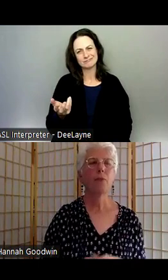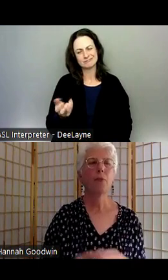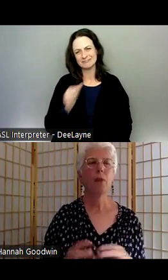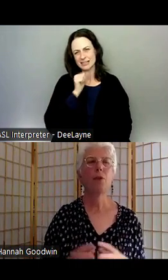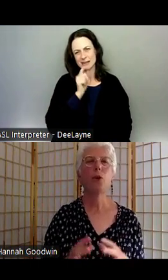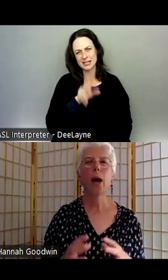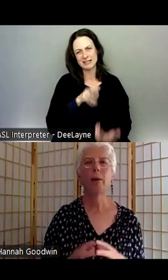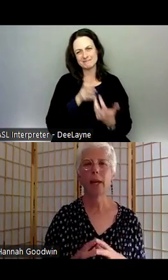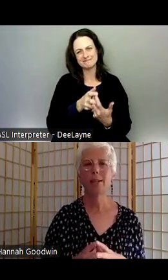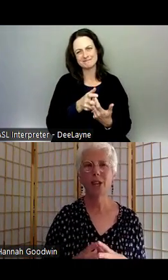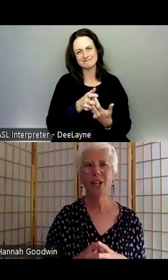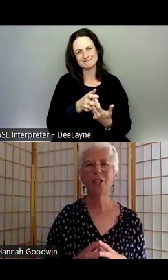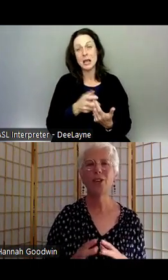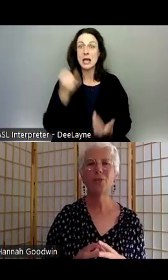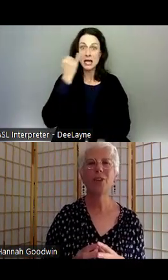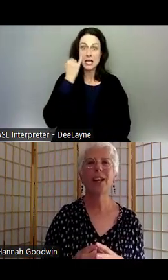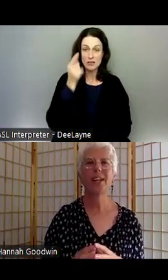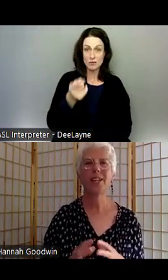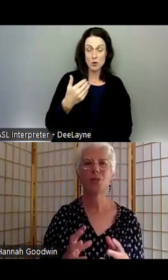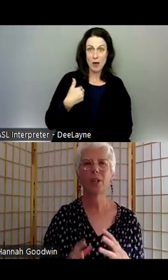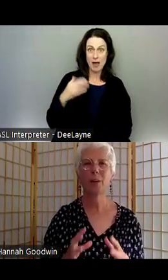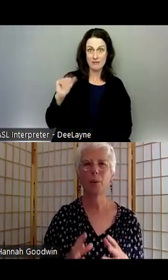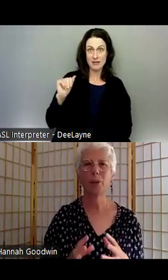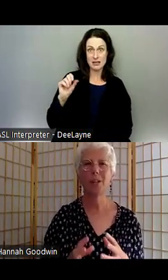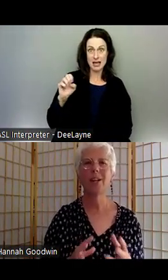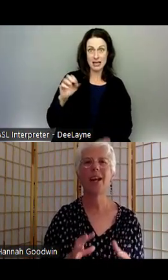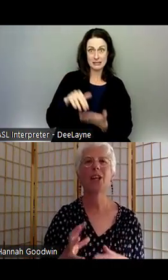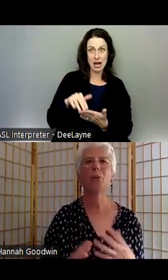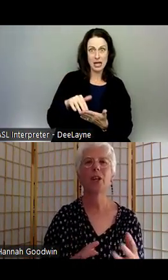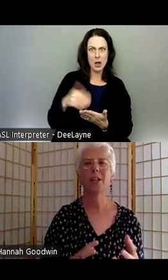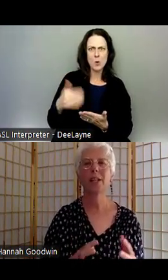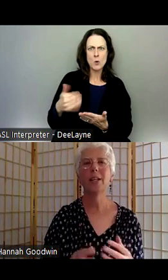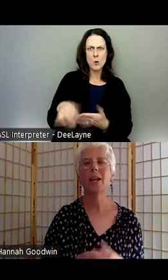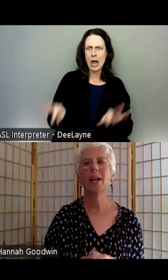If you have a case study that you feel like is really important and could work at LEAD,